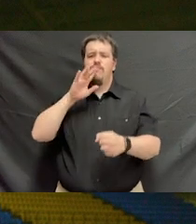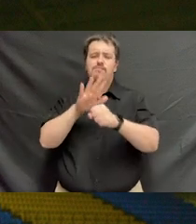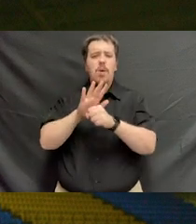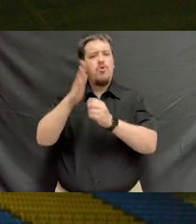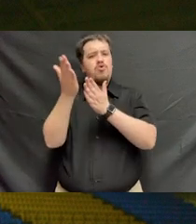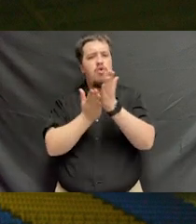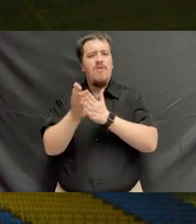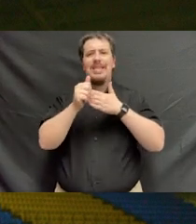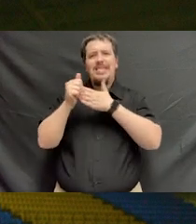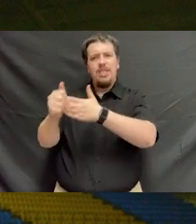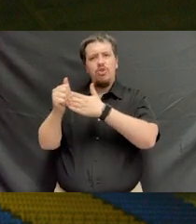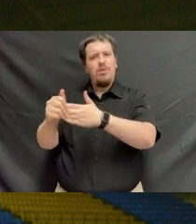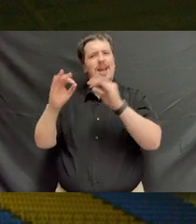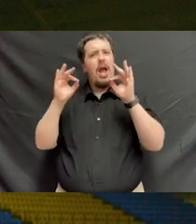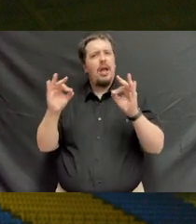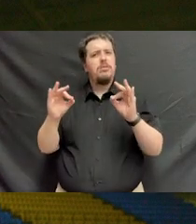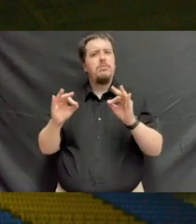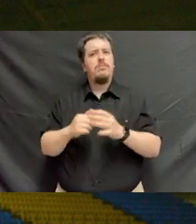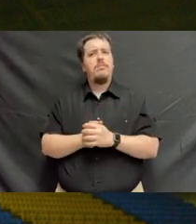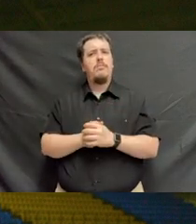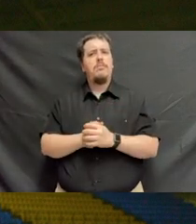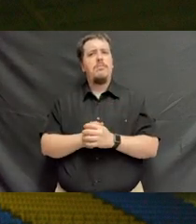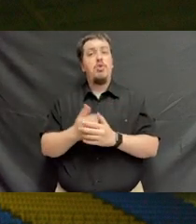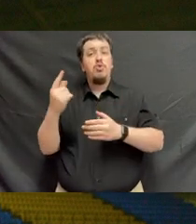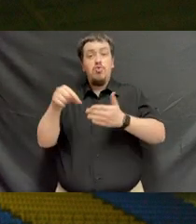and our cadets' commitment to service and leadership excellence.